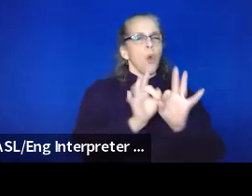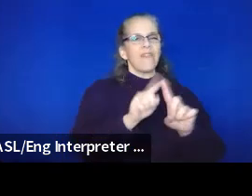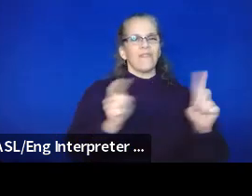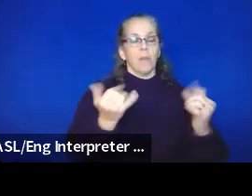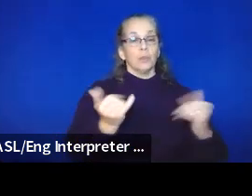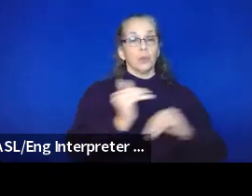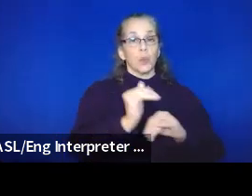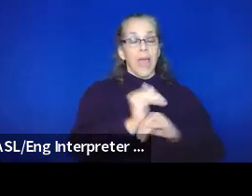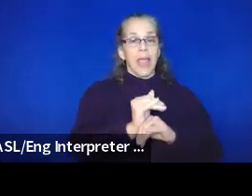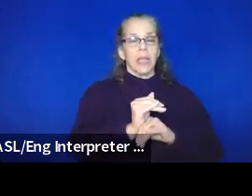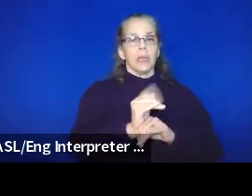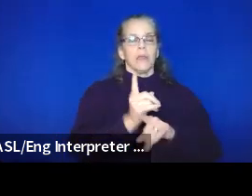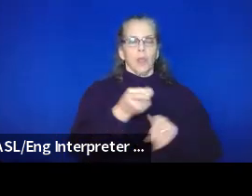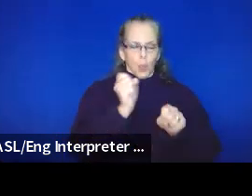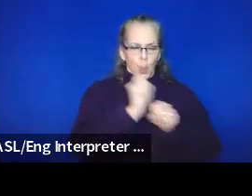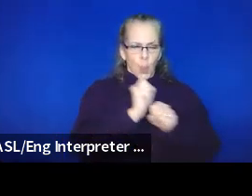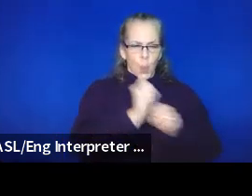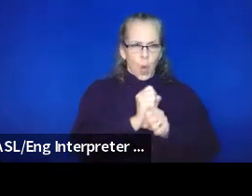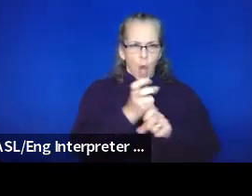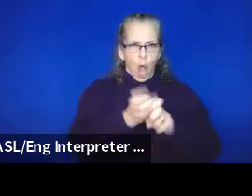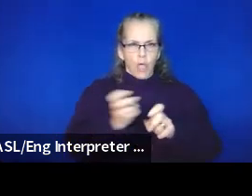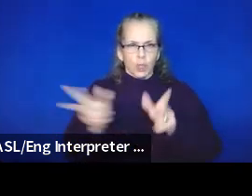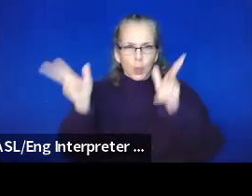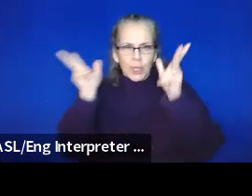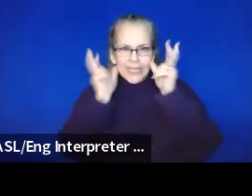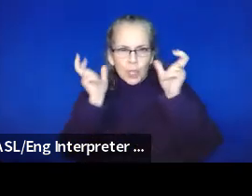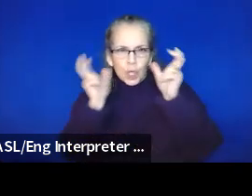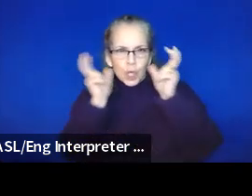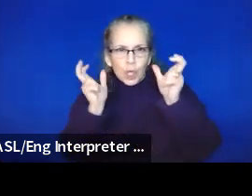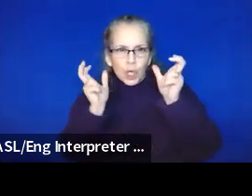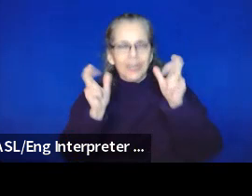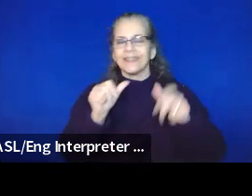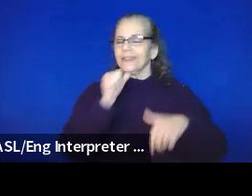working to communicate and to connect with each other, and that is a key thing that anyone